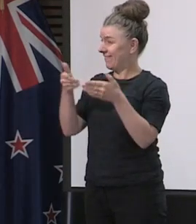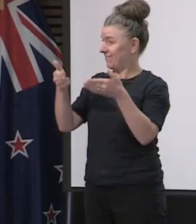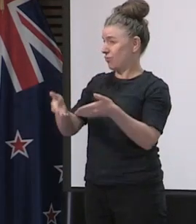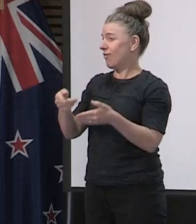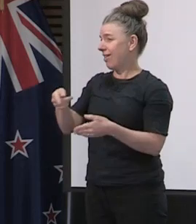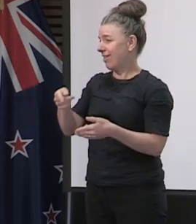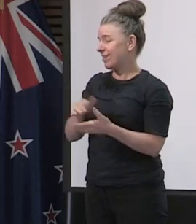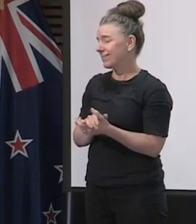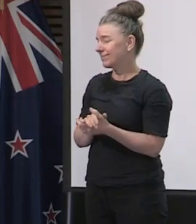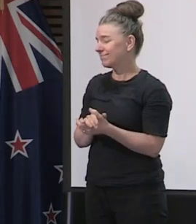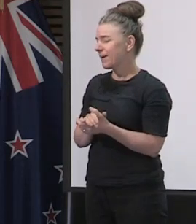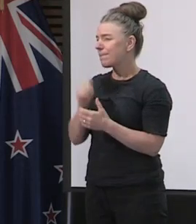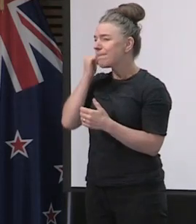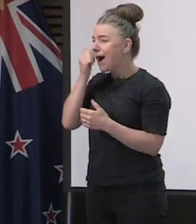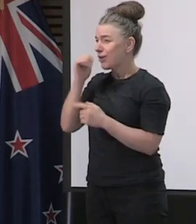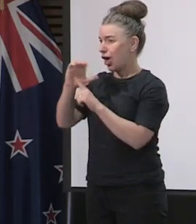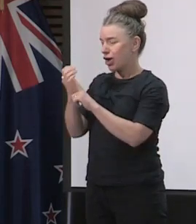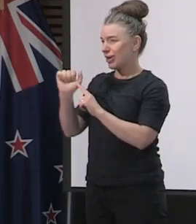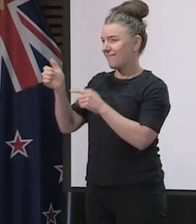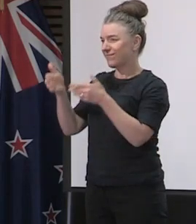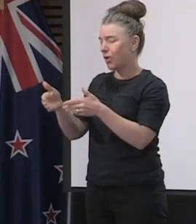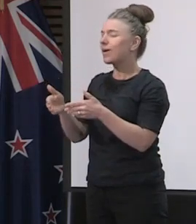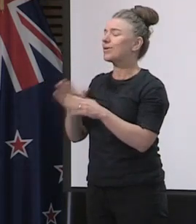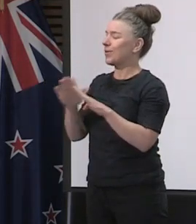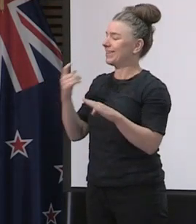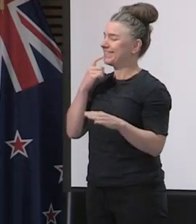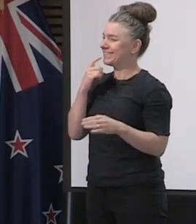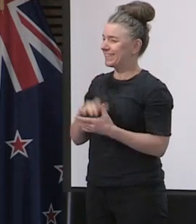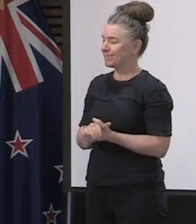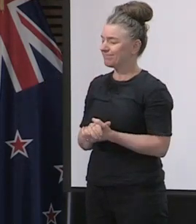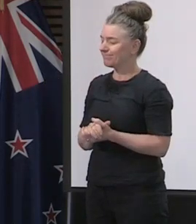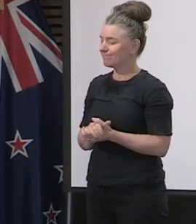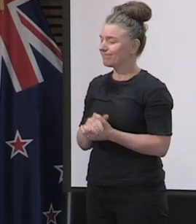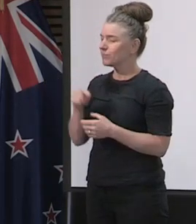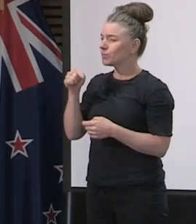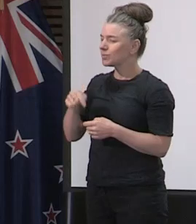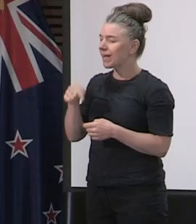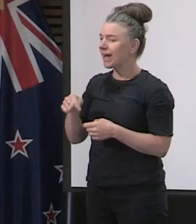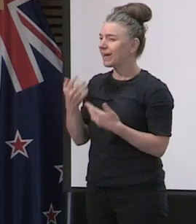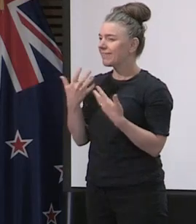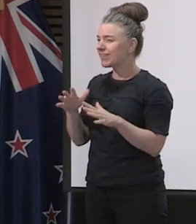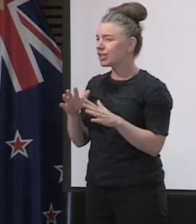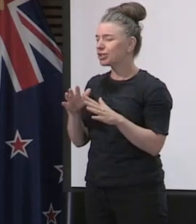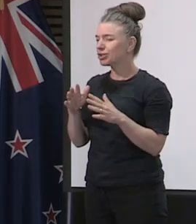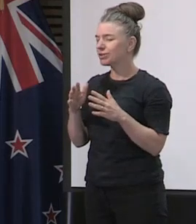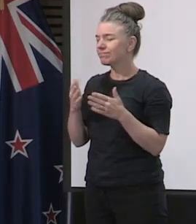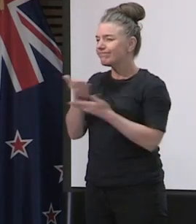particularly pronounced at alert level 2. They are namely